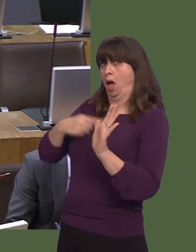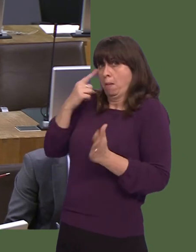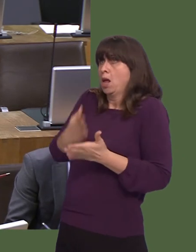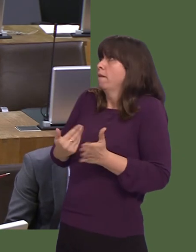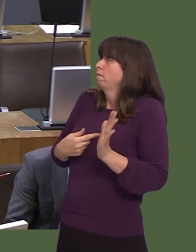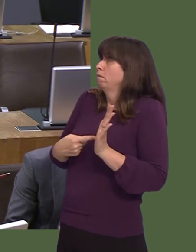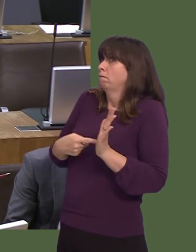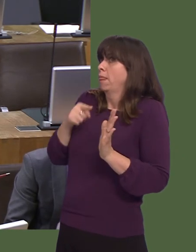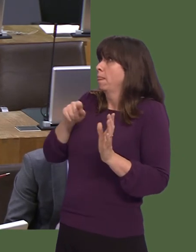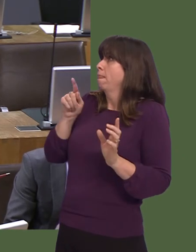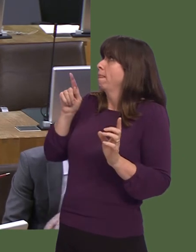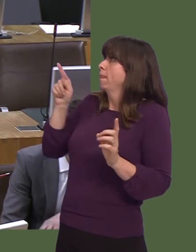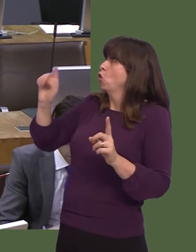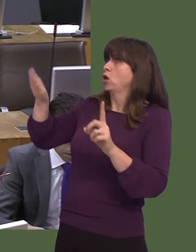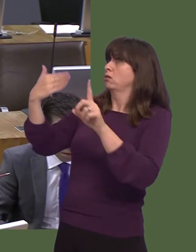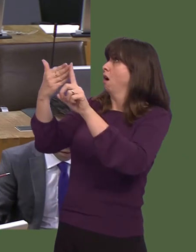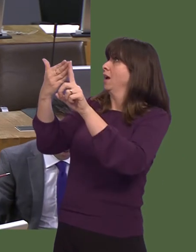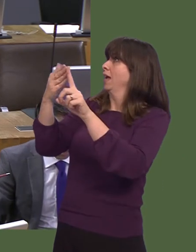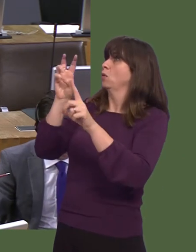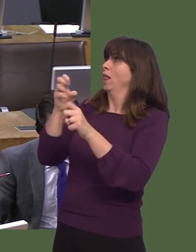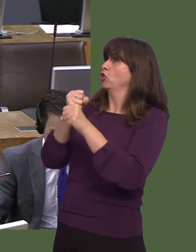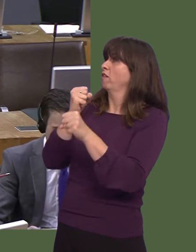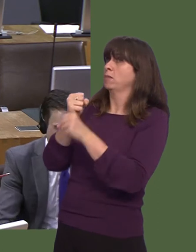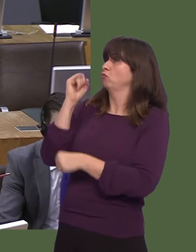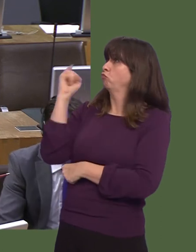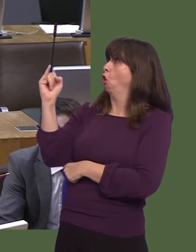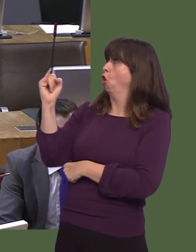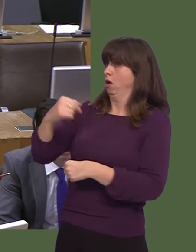ddod ‚'u ffigyrau eu hunain ymlaen ynglyn ‚ thai os maen nhw'n meddwl bod y targed